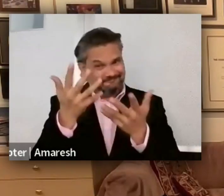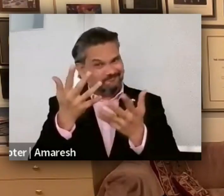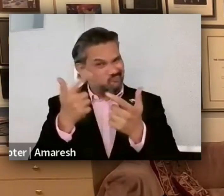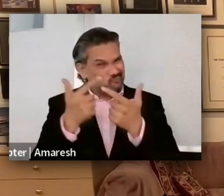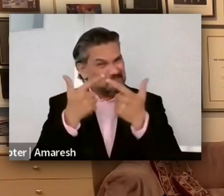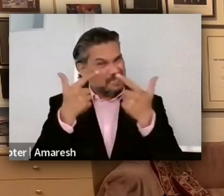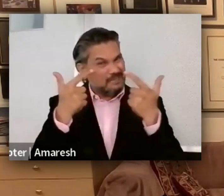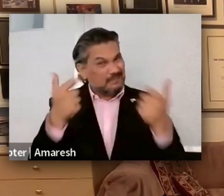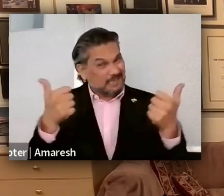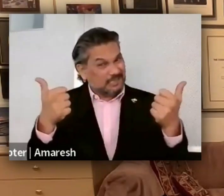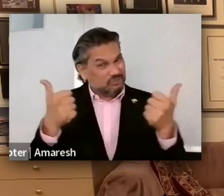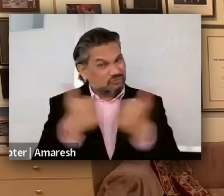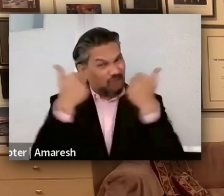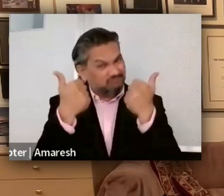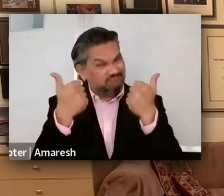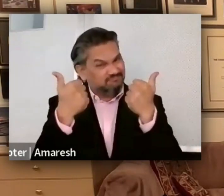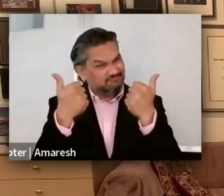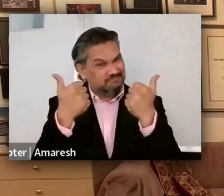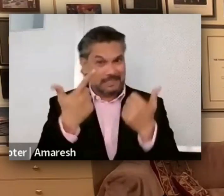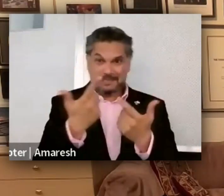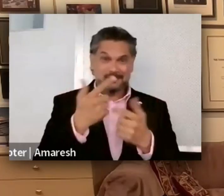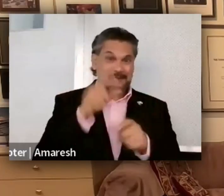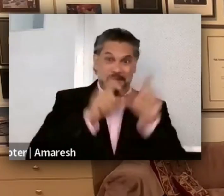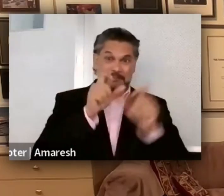So, that's a pretty big challenge that you've put on the table, Shabbir.